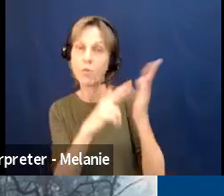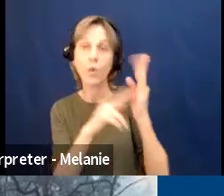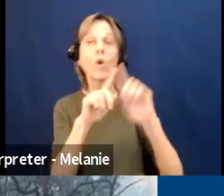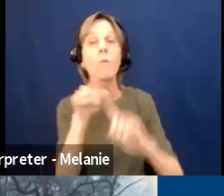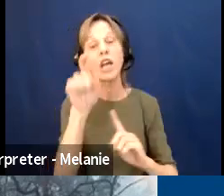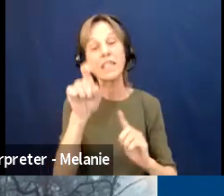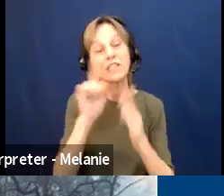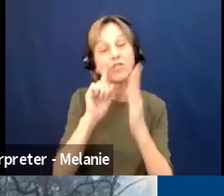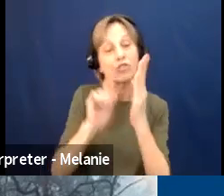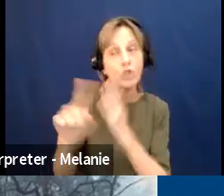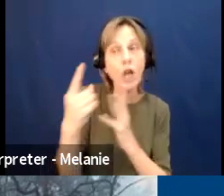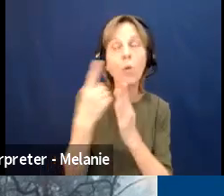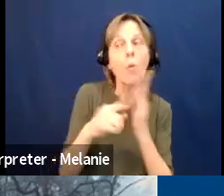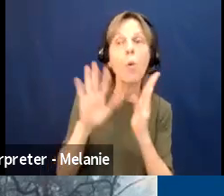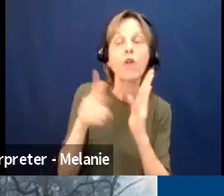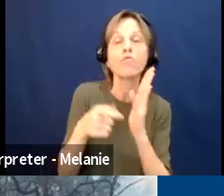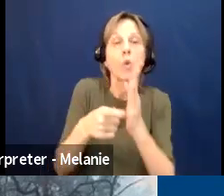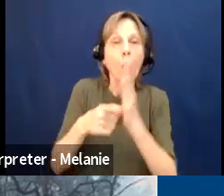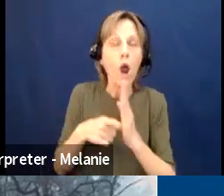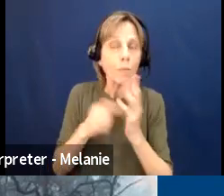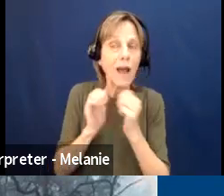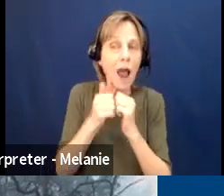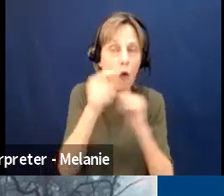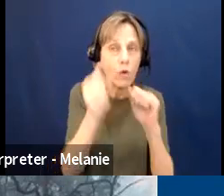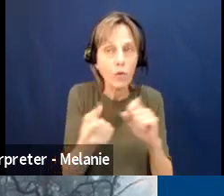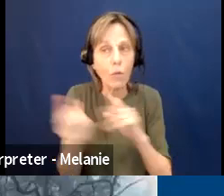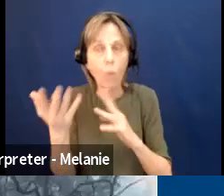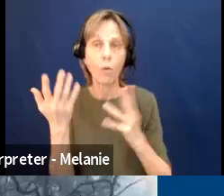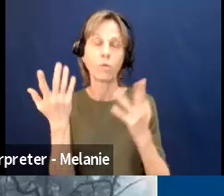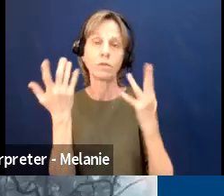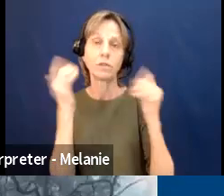are for those things and for possible hazardous waste so that's the first thing then when you